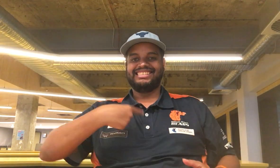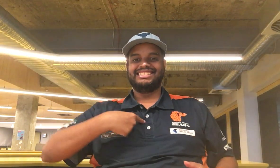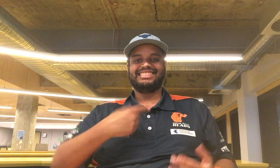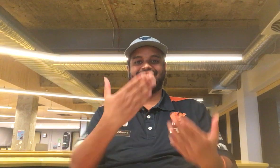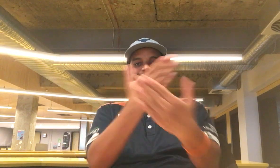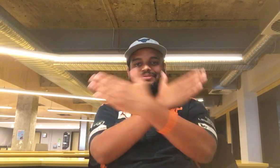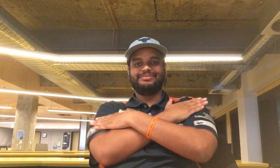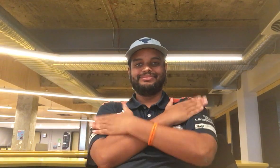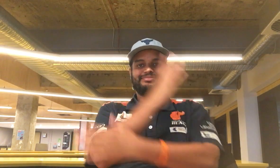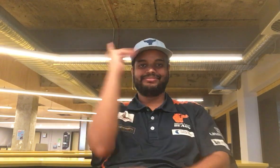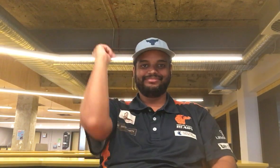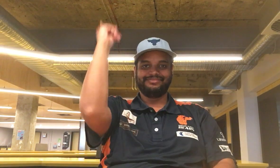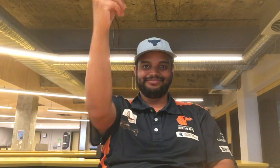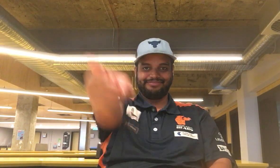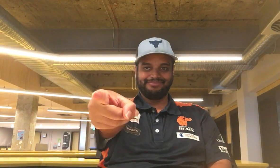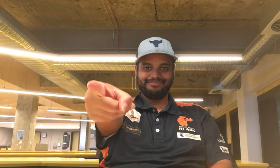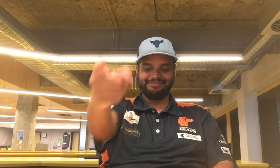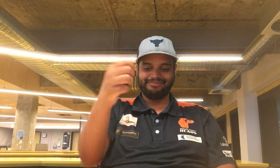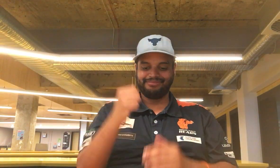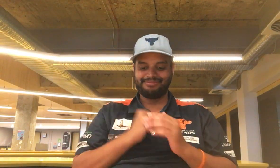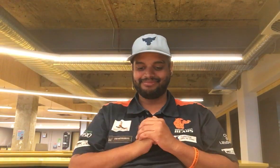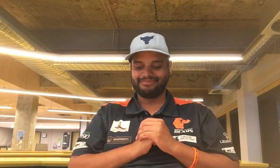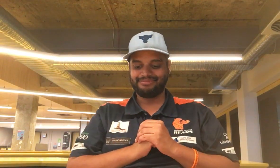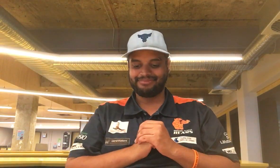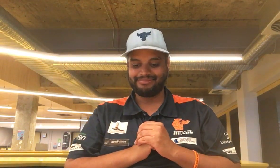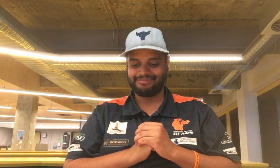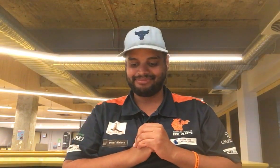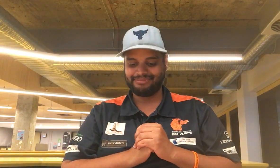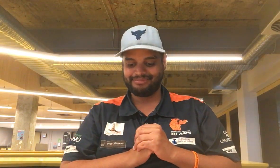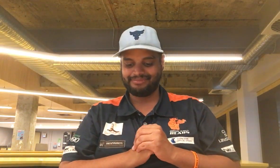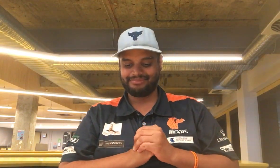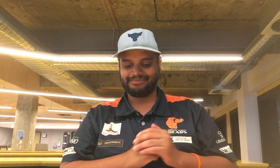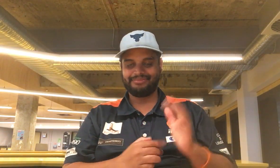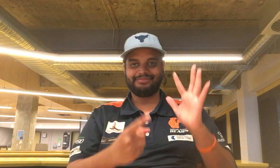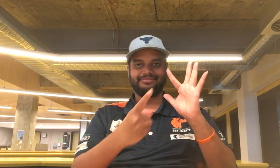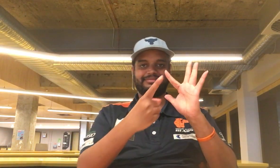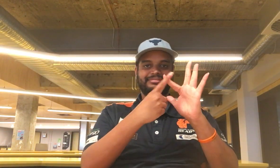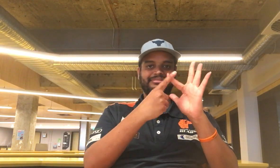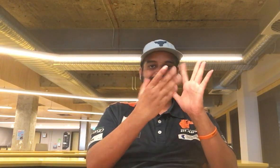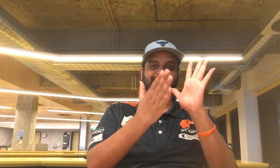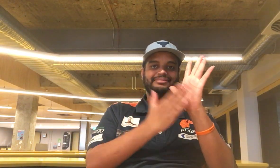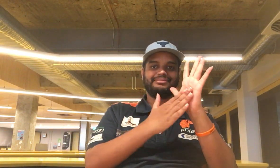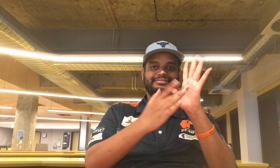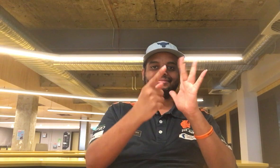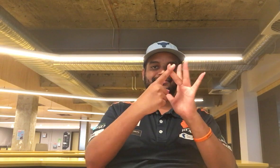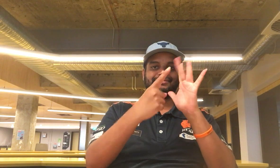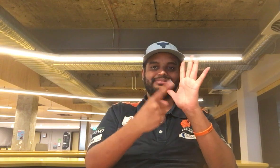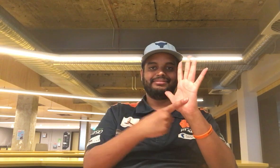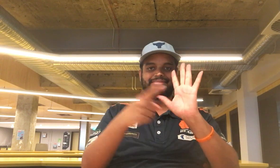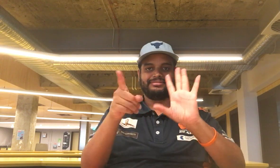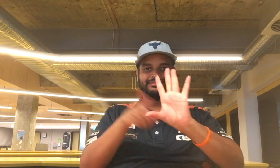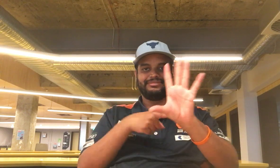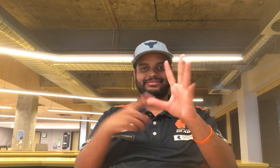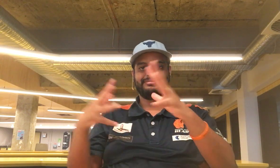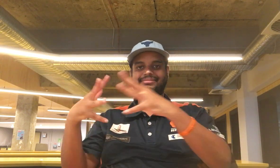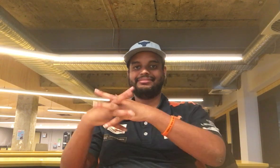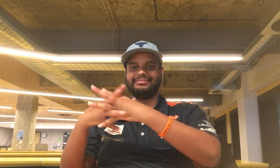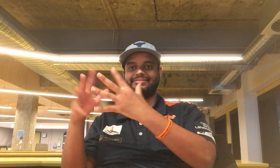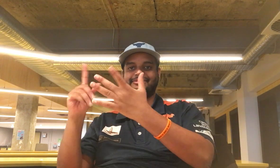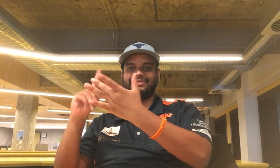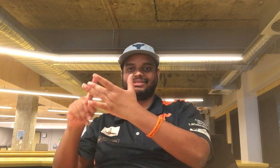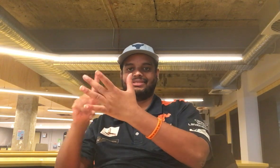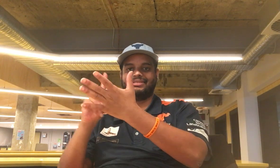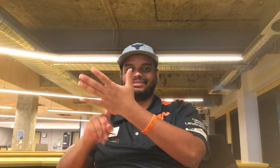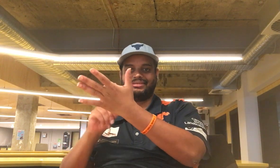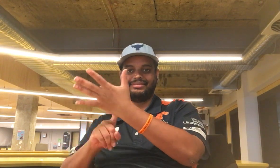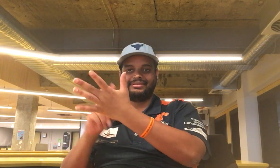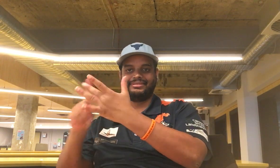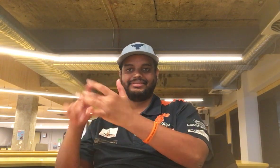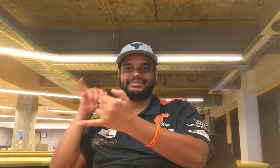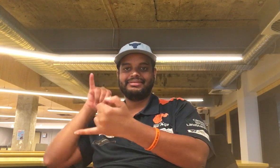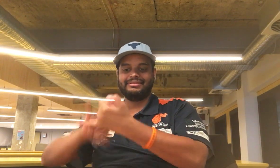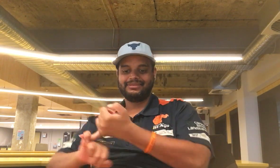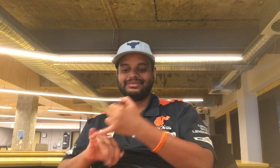I Love you Emily Willis ..